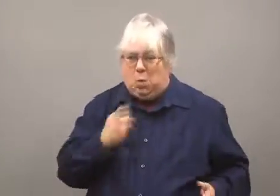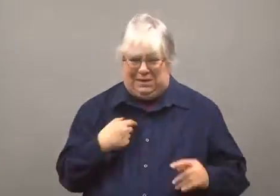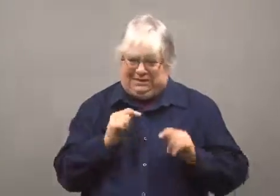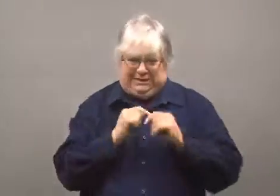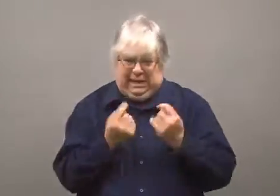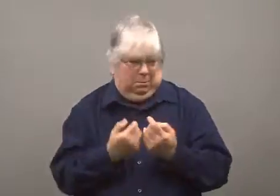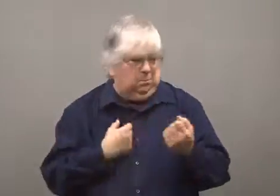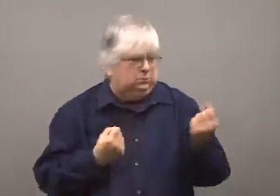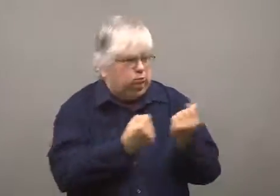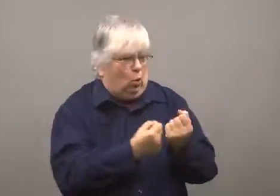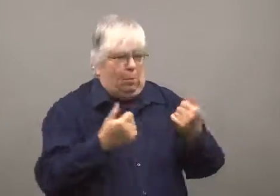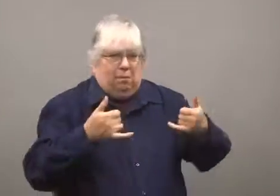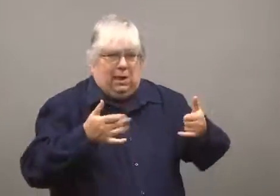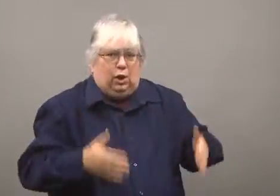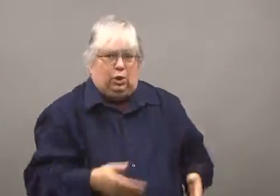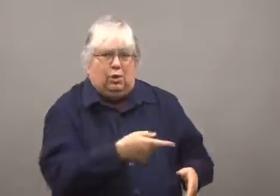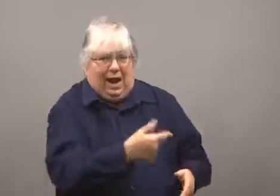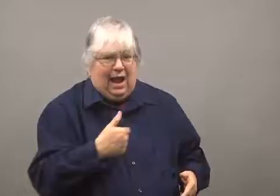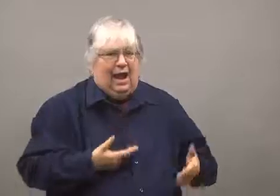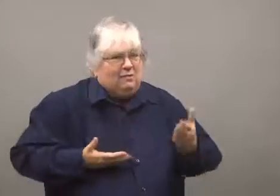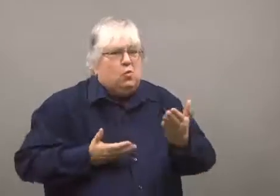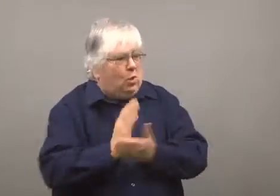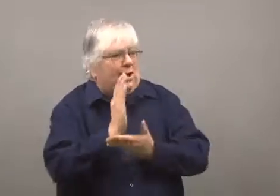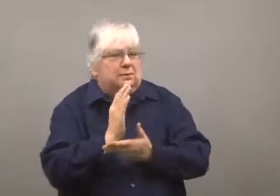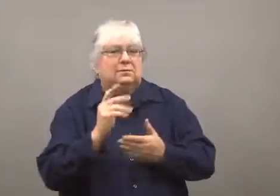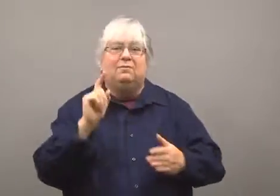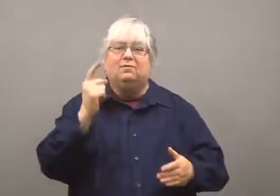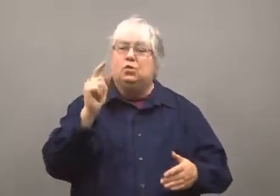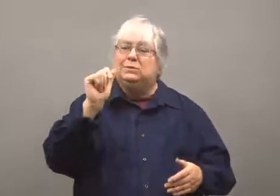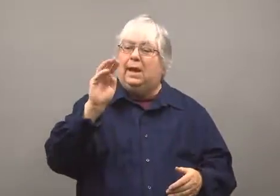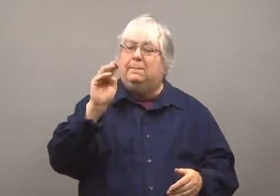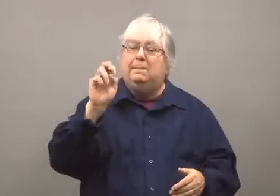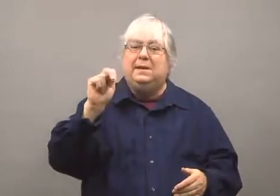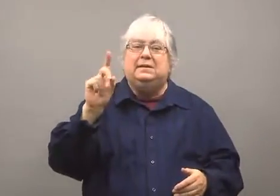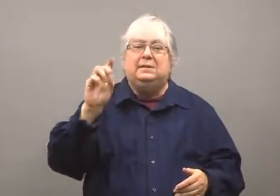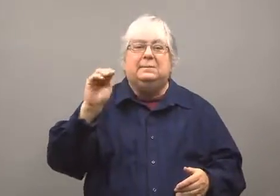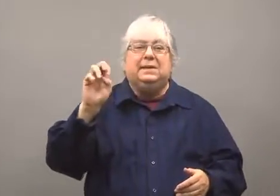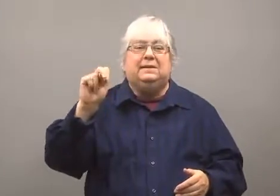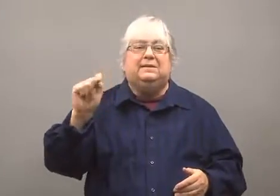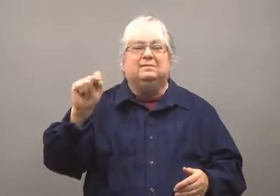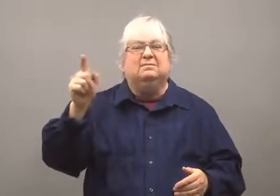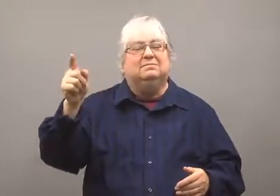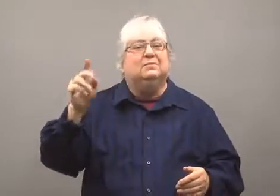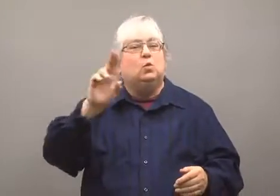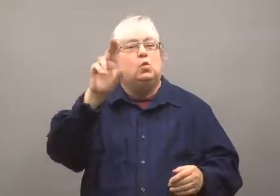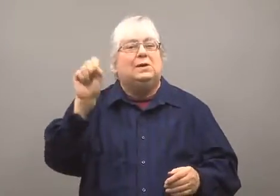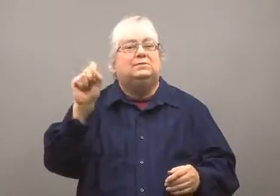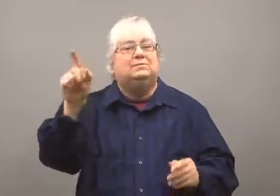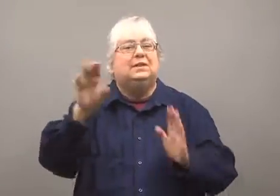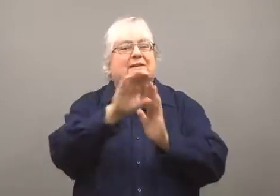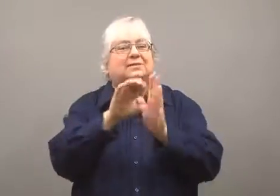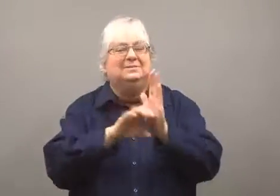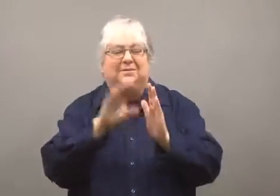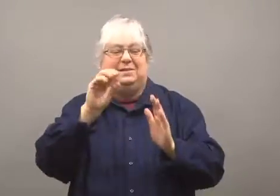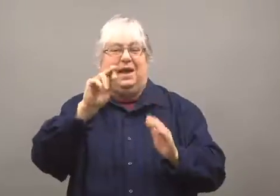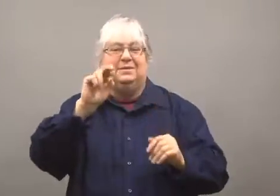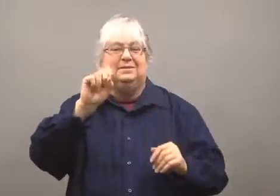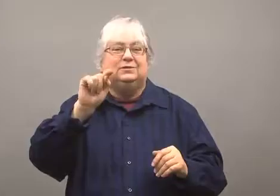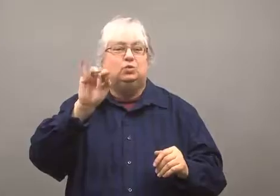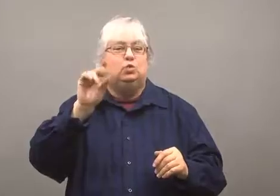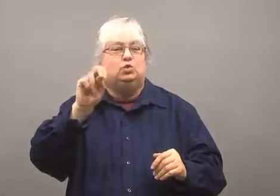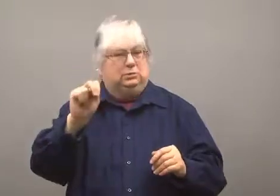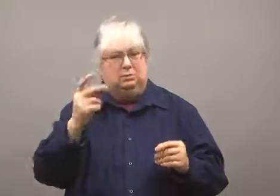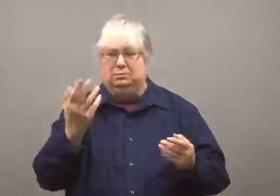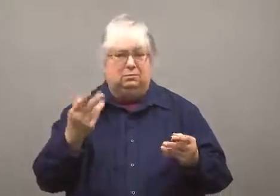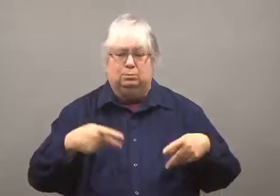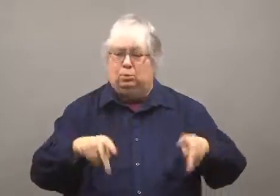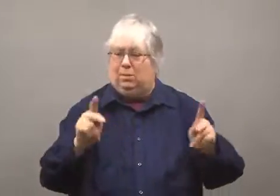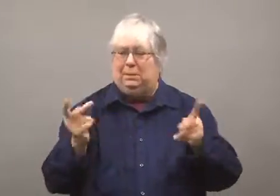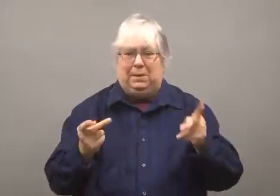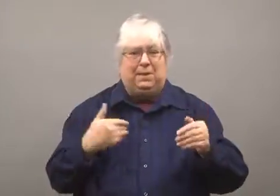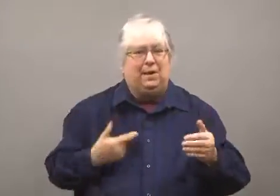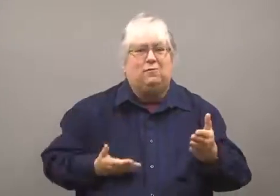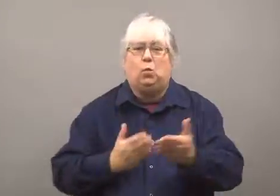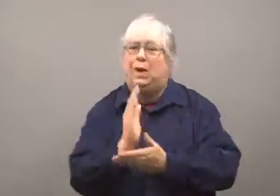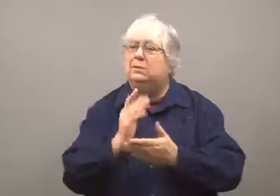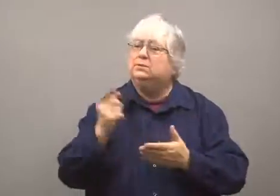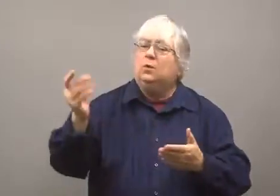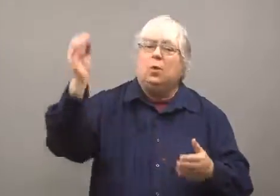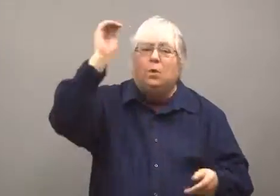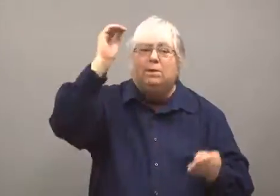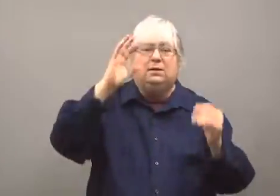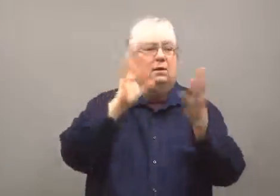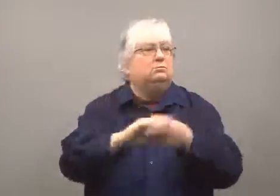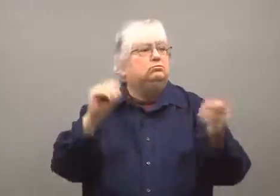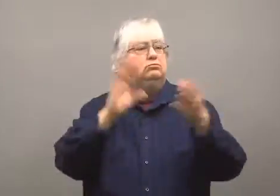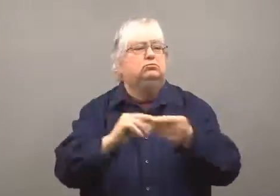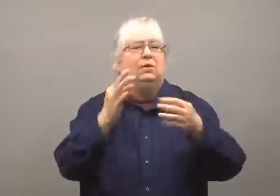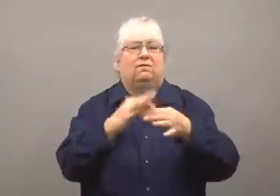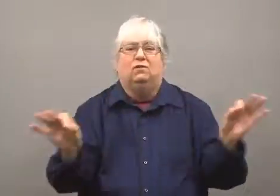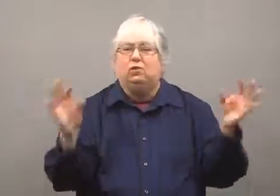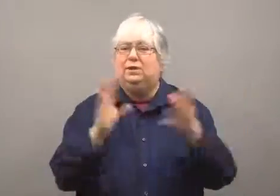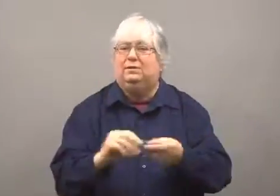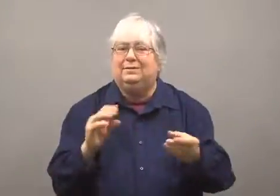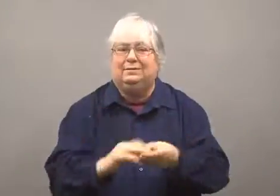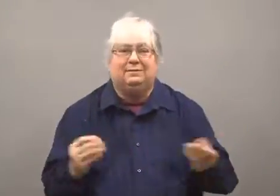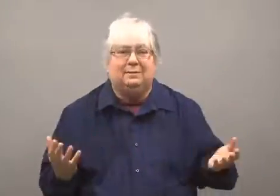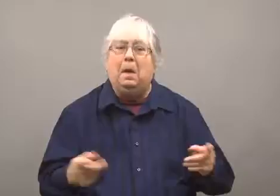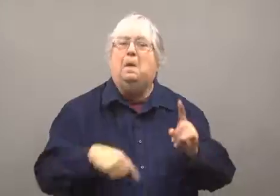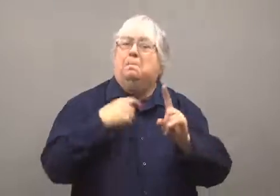He said he supported the players and their first amendment right to speak their mind freely.